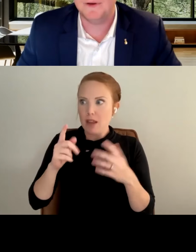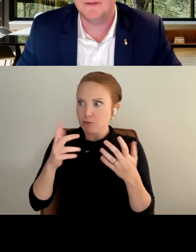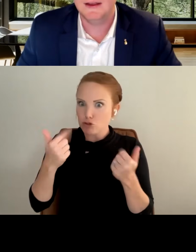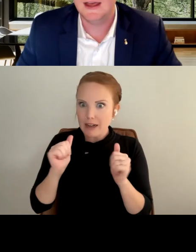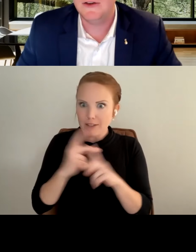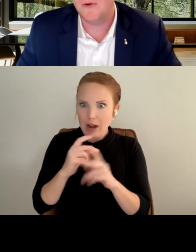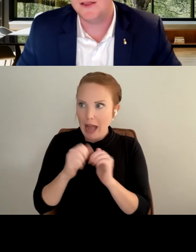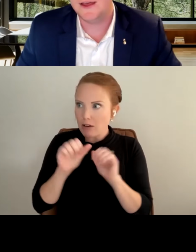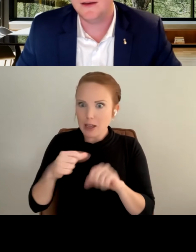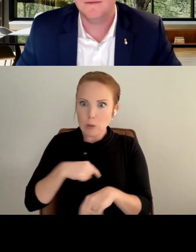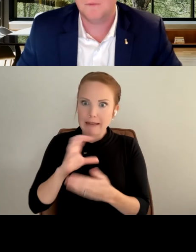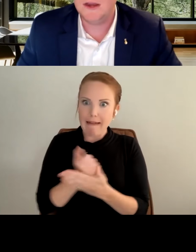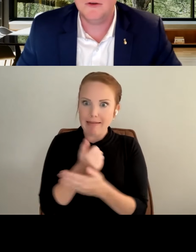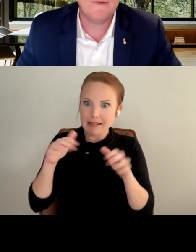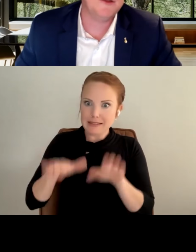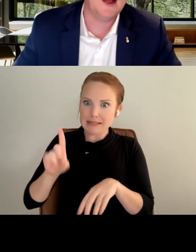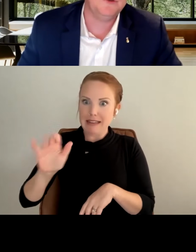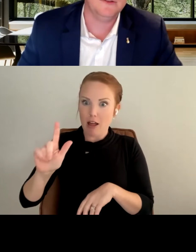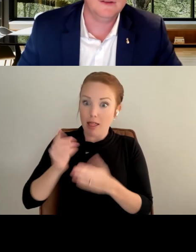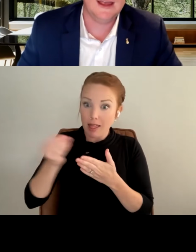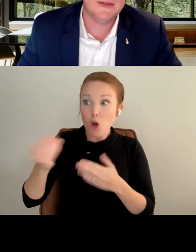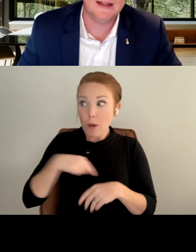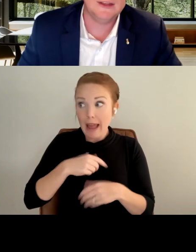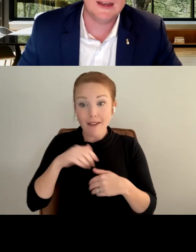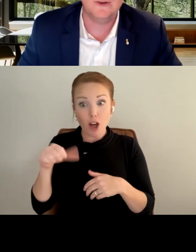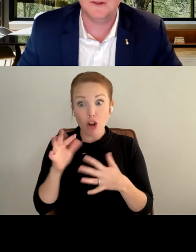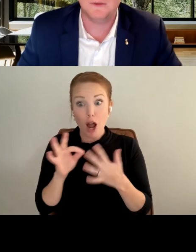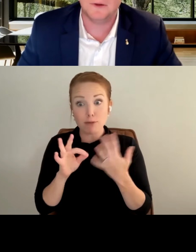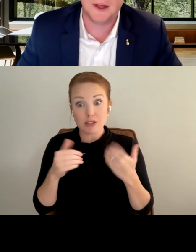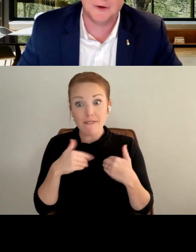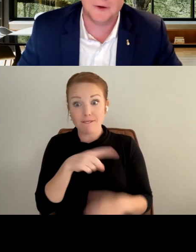happen? And knowing that we do have other options. And let's get into what some of those other